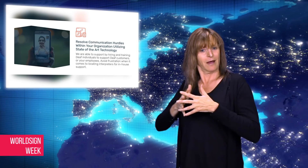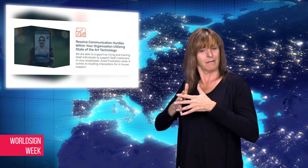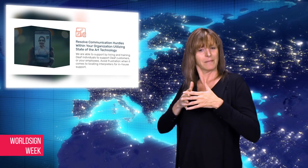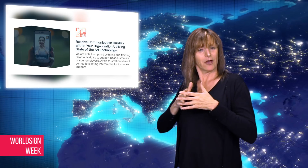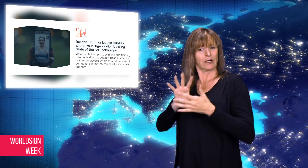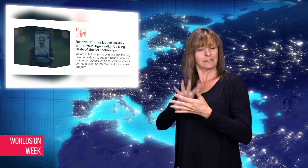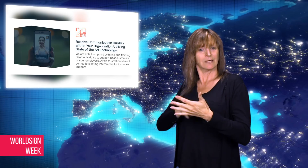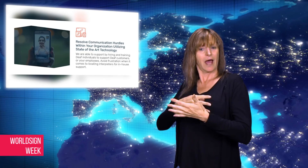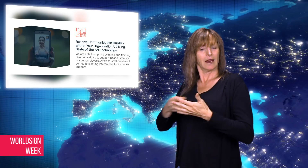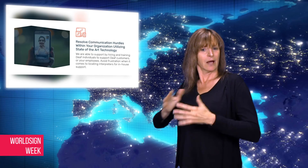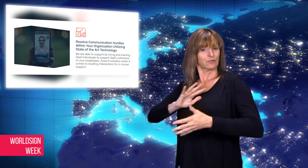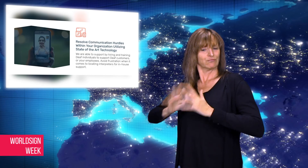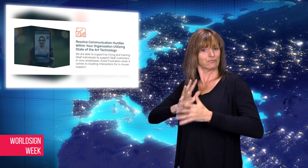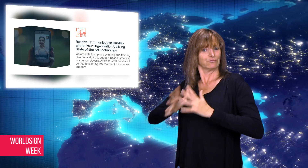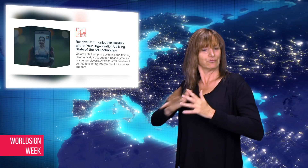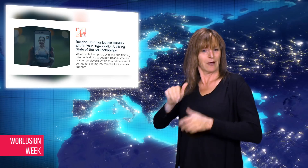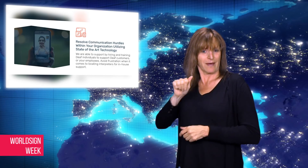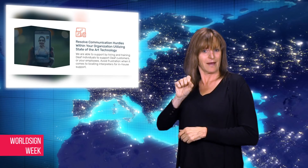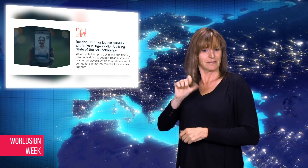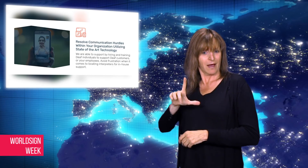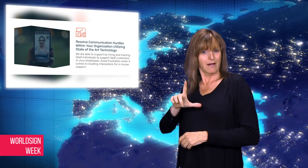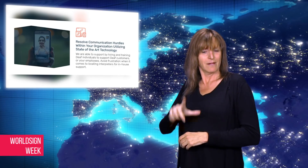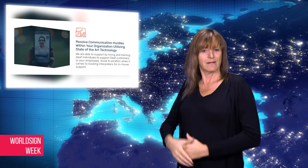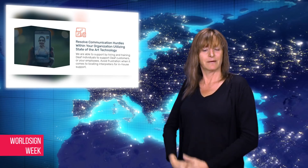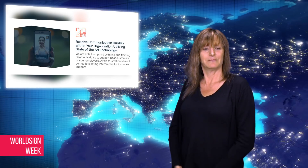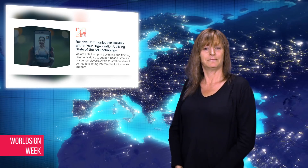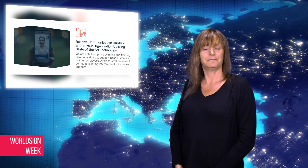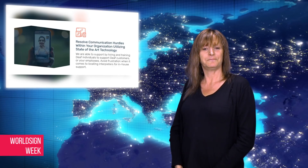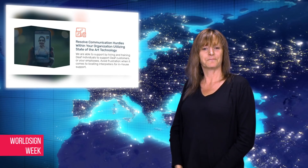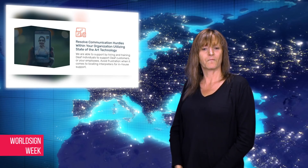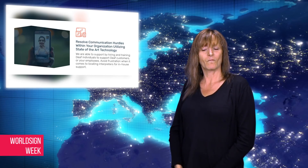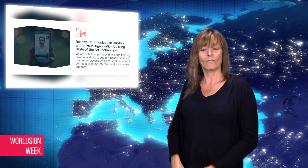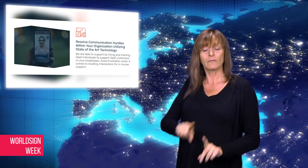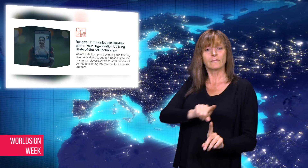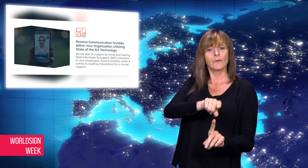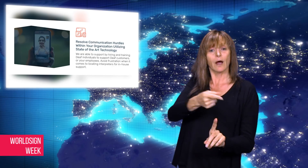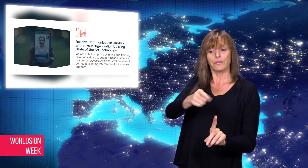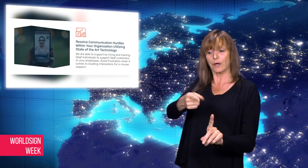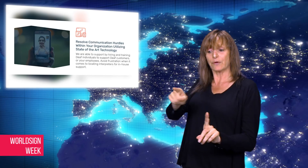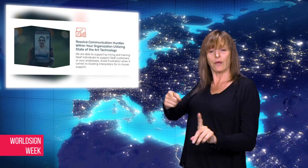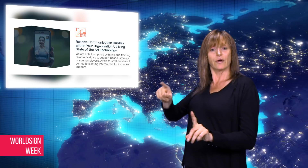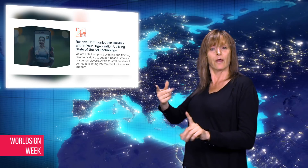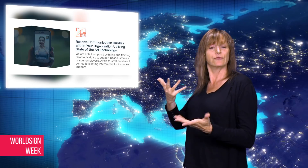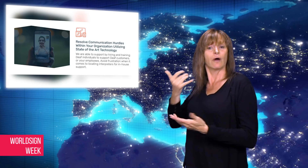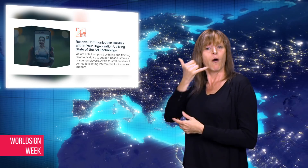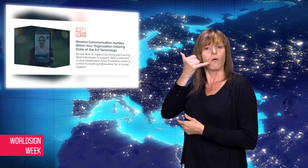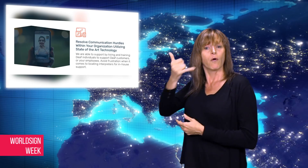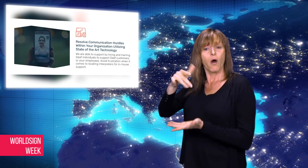center agents who can speak to